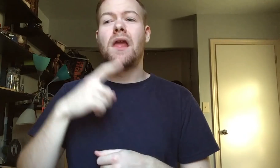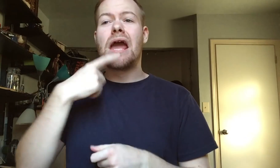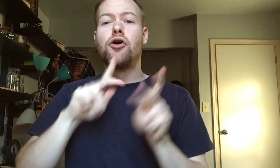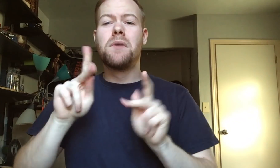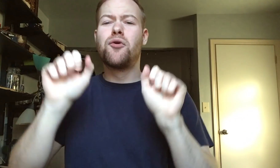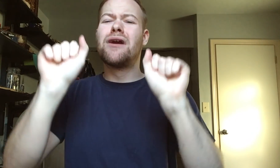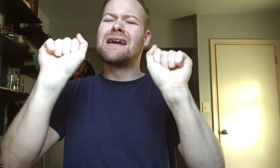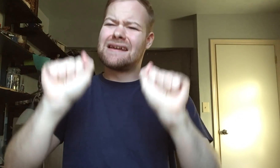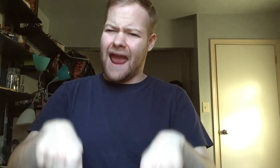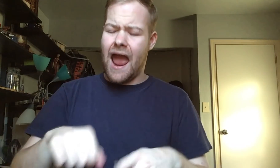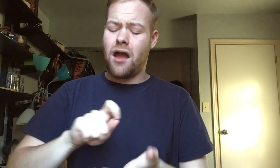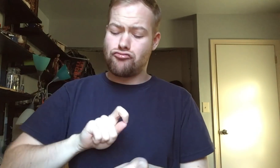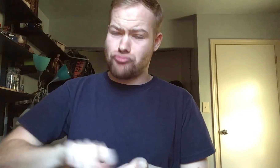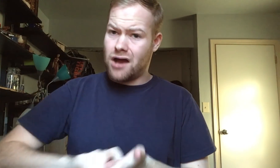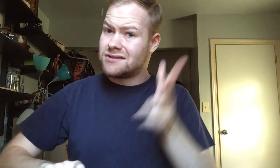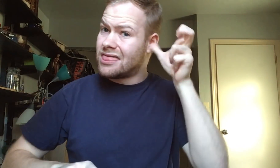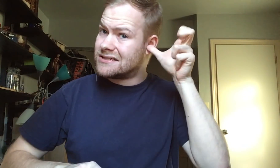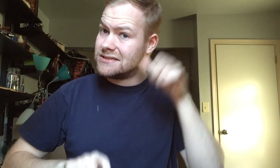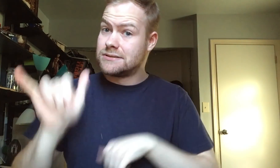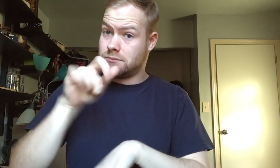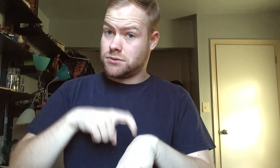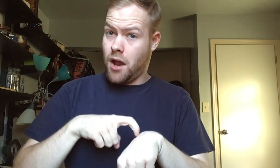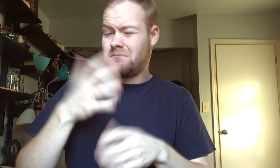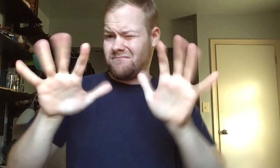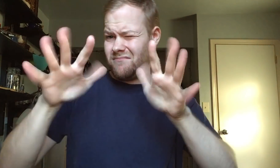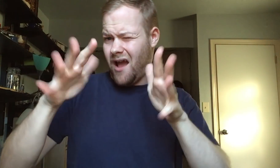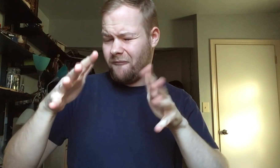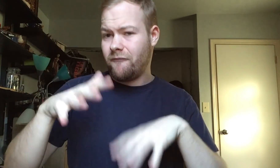Hearing people can write and listen at the same, kind of.